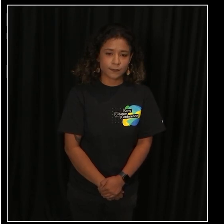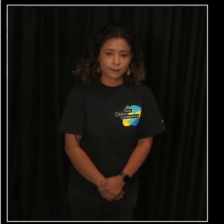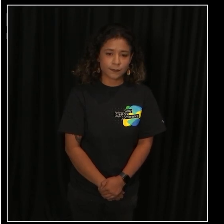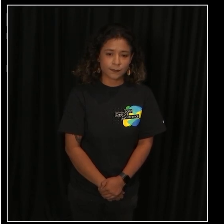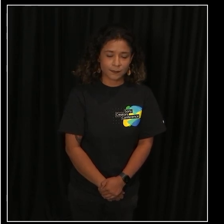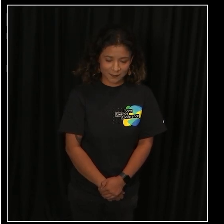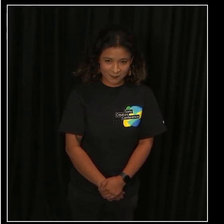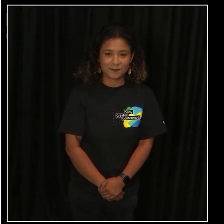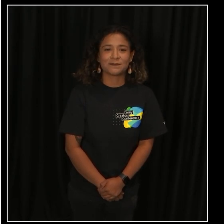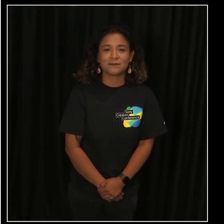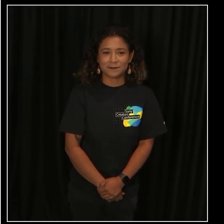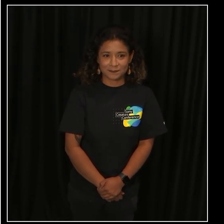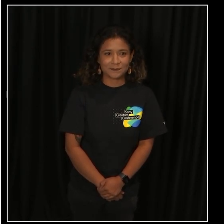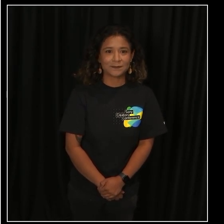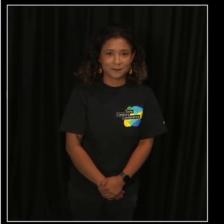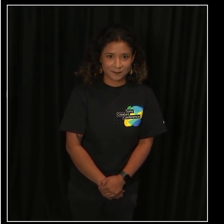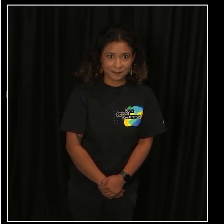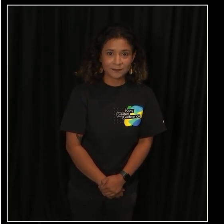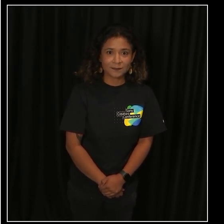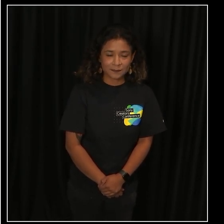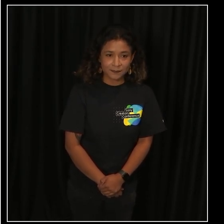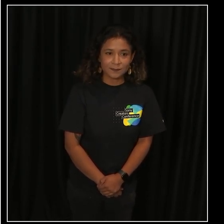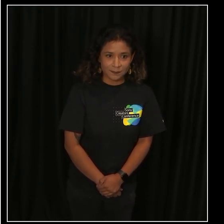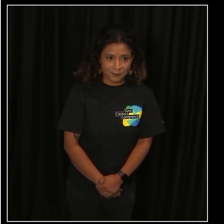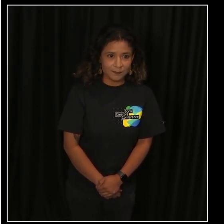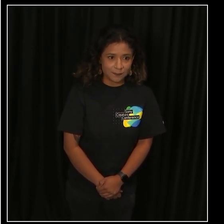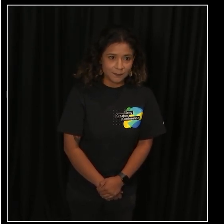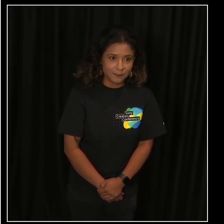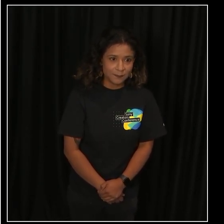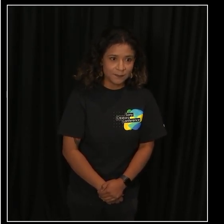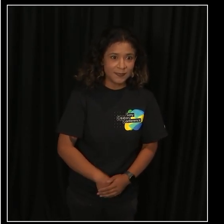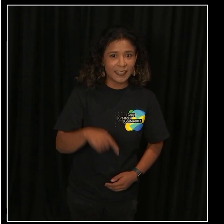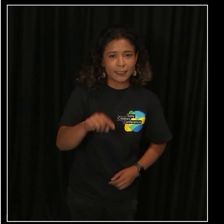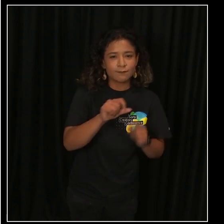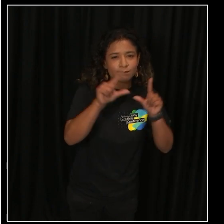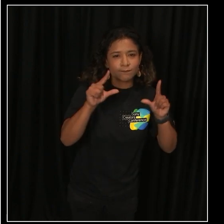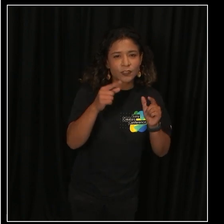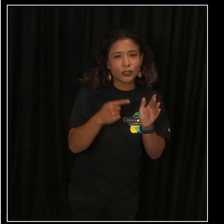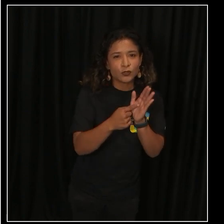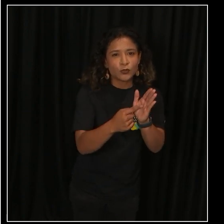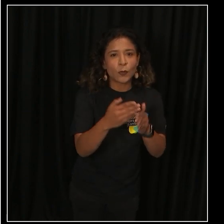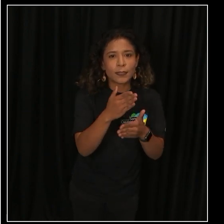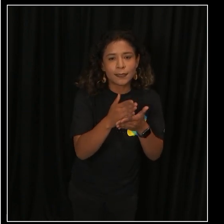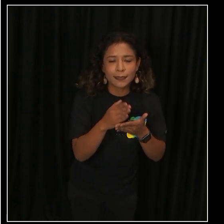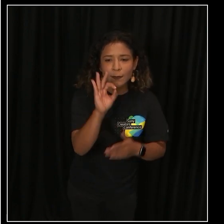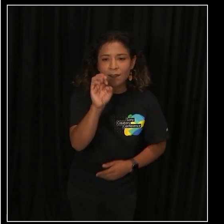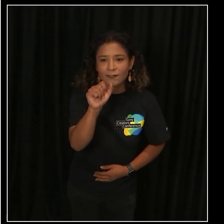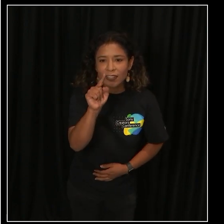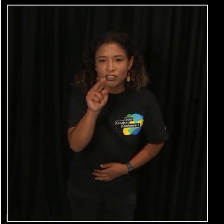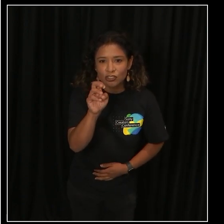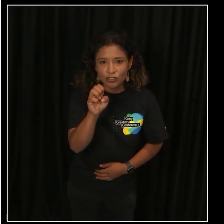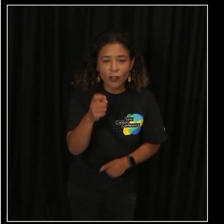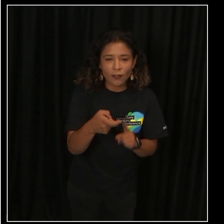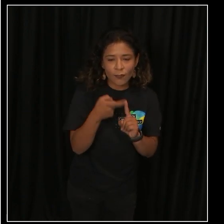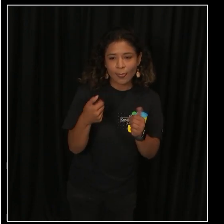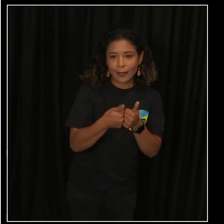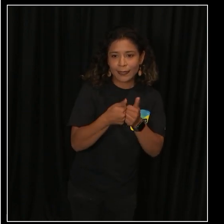Yes. So this racers that some of the rendering features of Gran Turismo 7 as you can see,